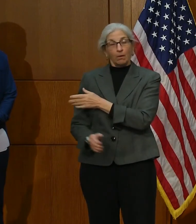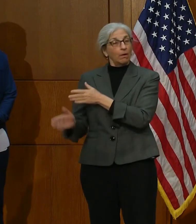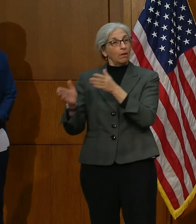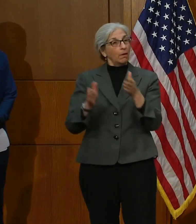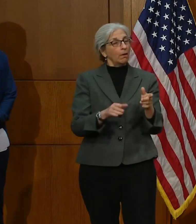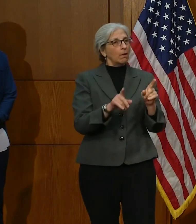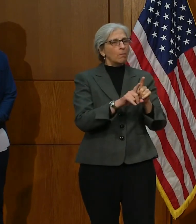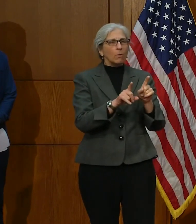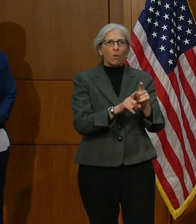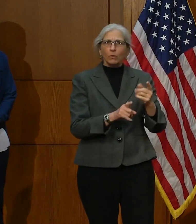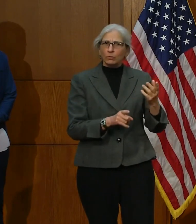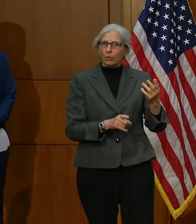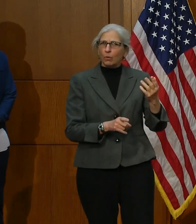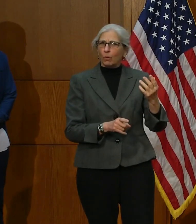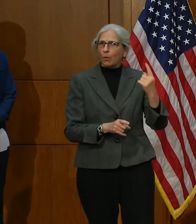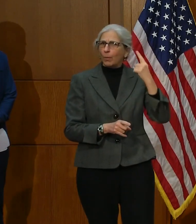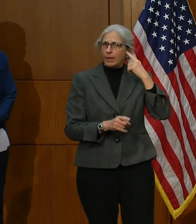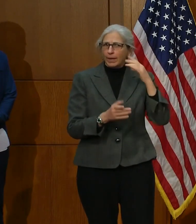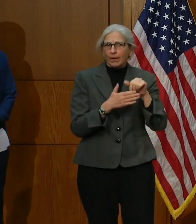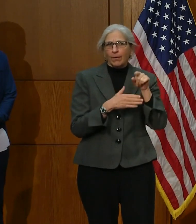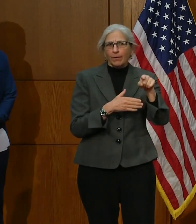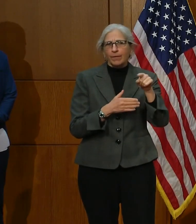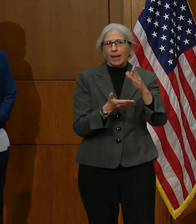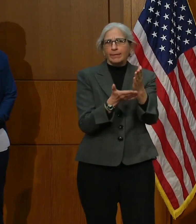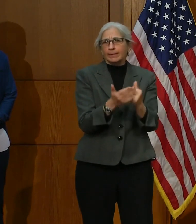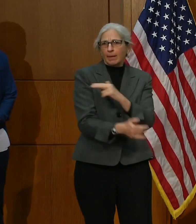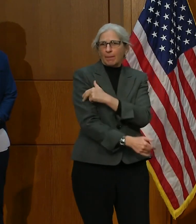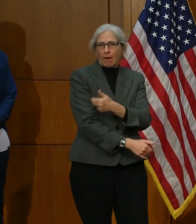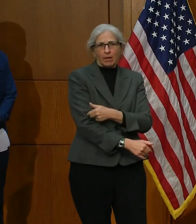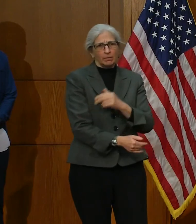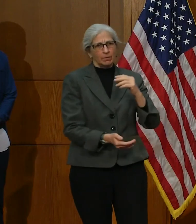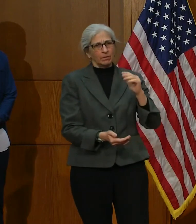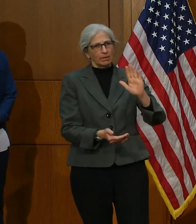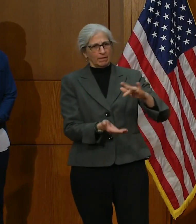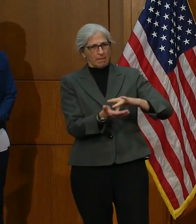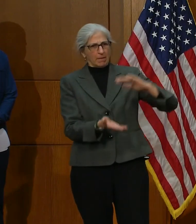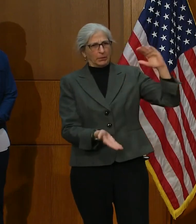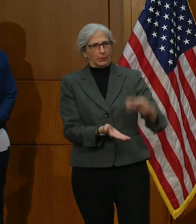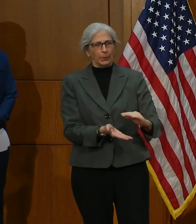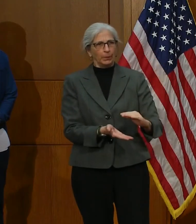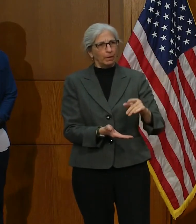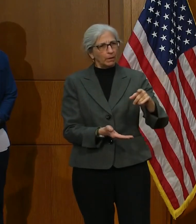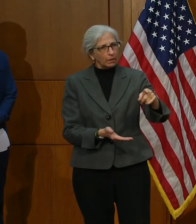FIRST DOSES OF VACCINE, BUT ON THE OTHER HAND, WE'RE ALSO HEARING THAT HOUSE SYSTEMS ARE